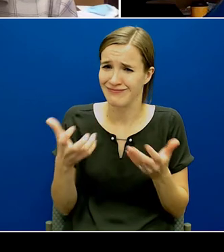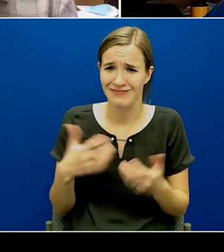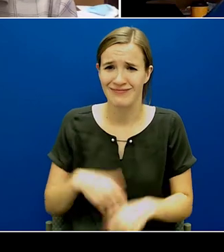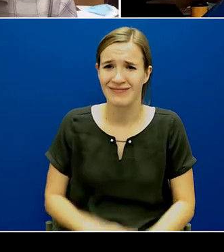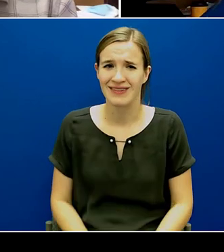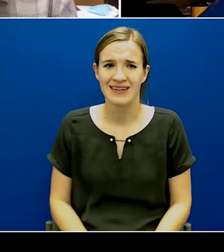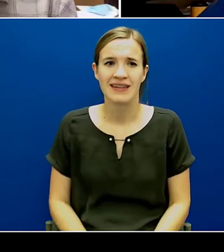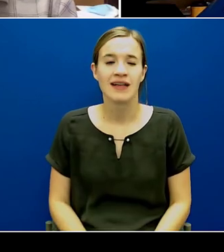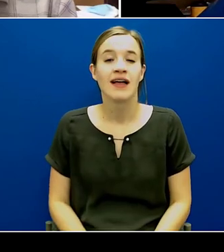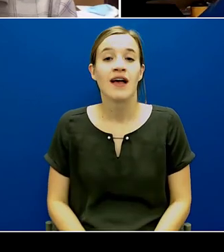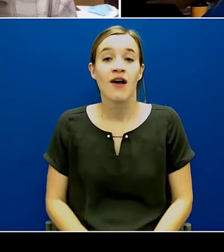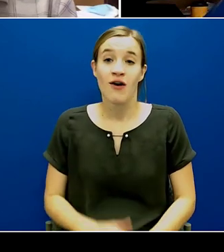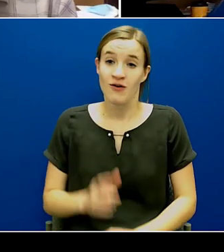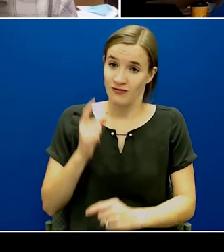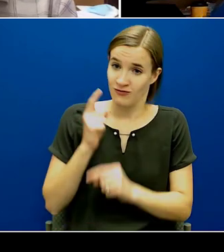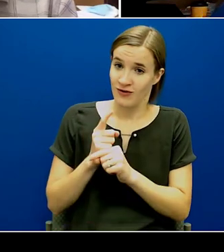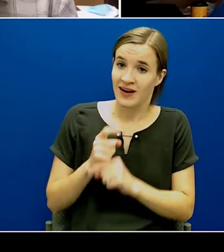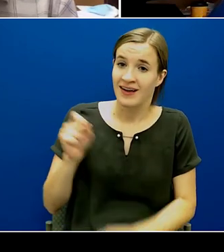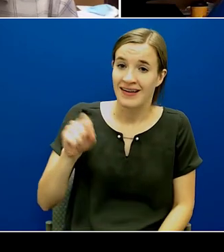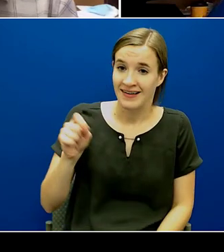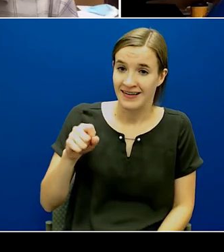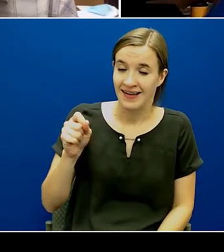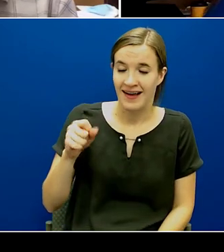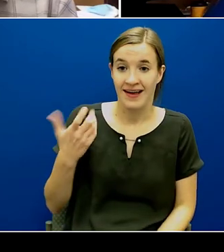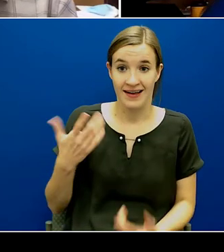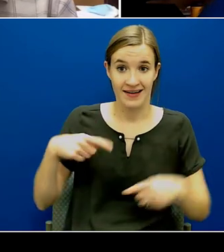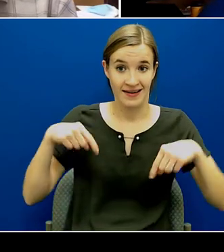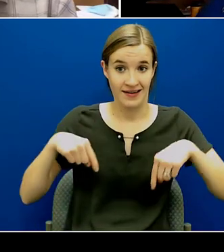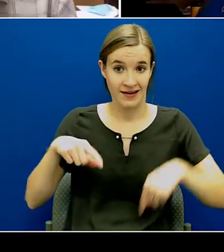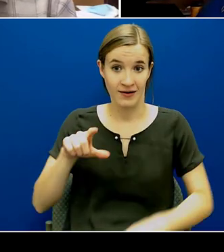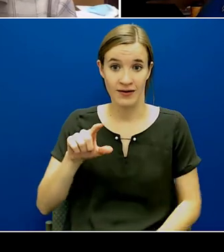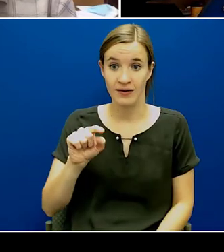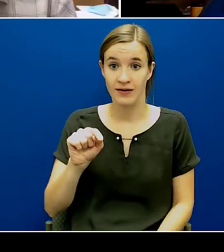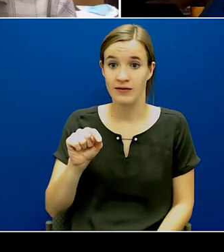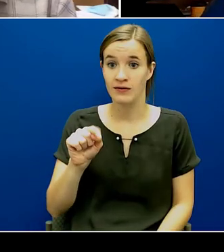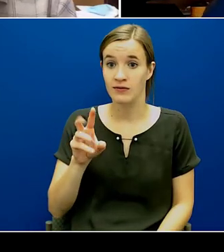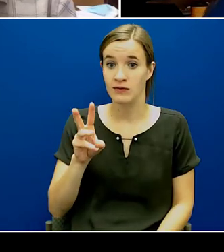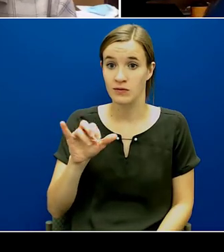happens in the next couple of years. So, but we really need to get out into some of the